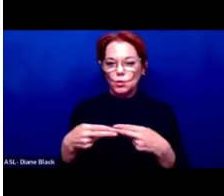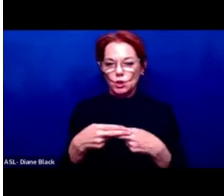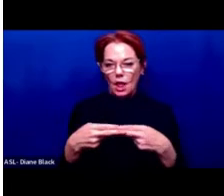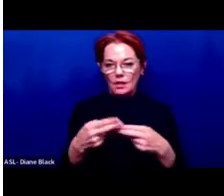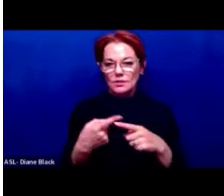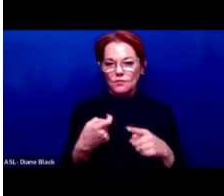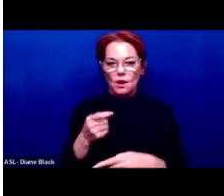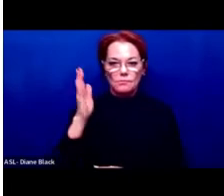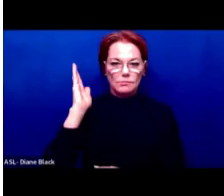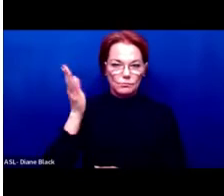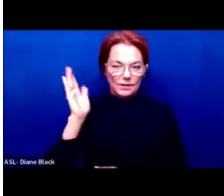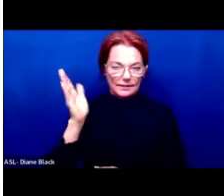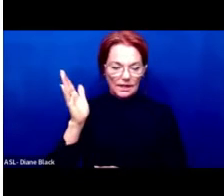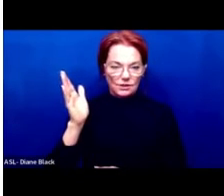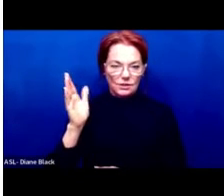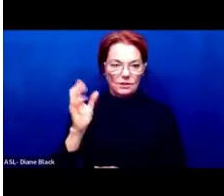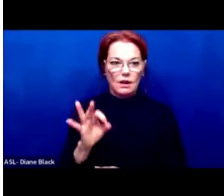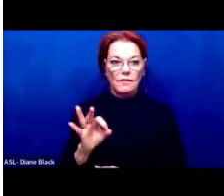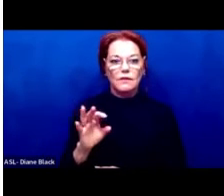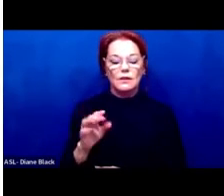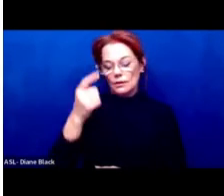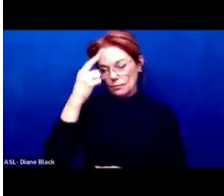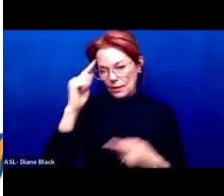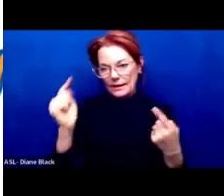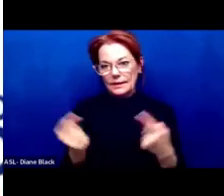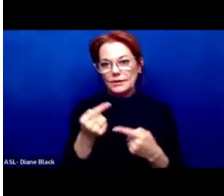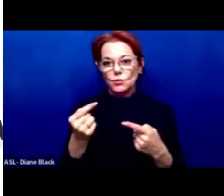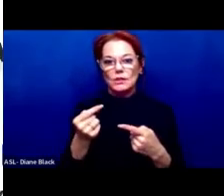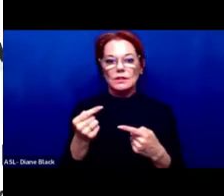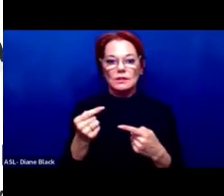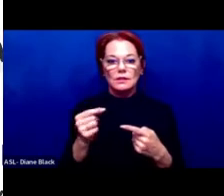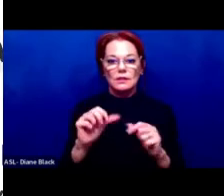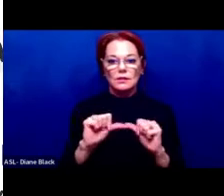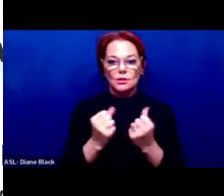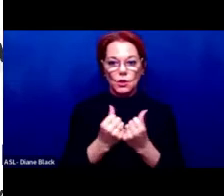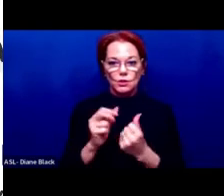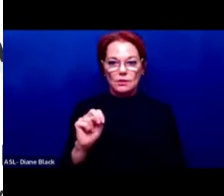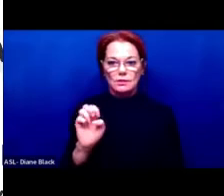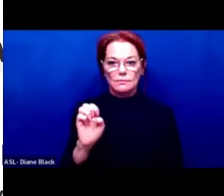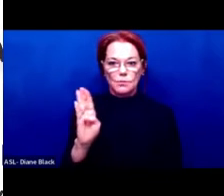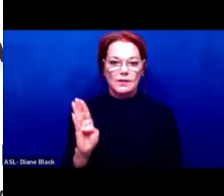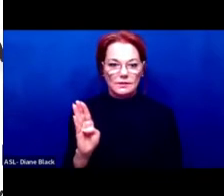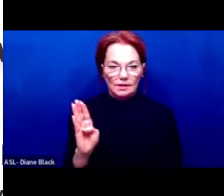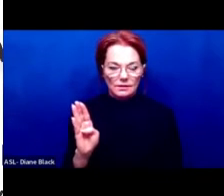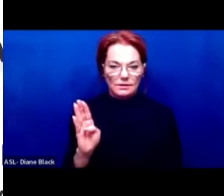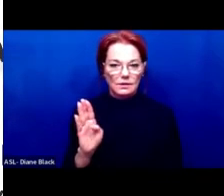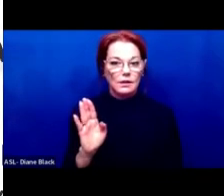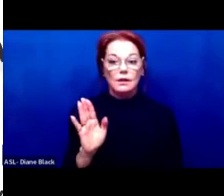from the Brain Injury Association in Nebraska. Right, so their mission very similar to yours is creating a better